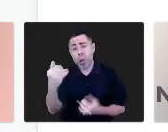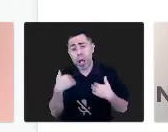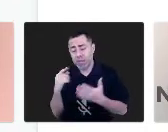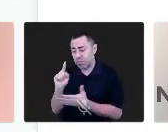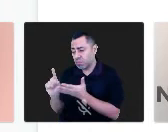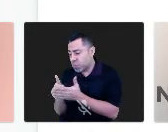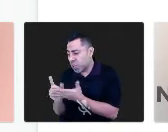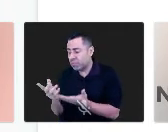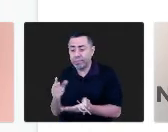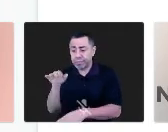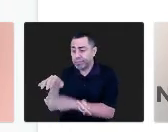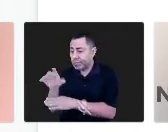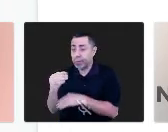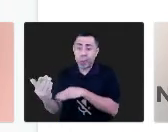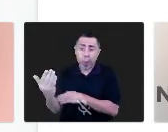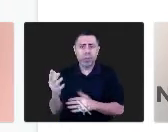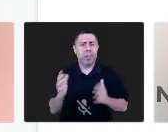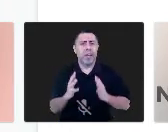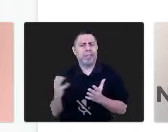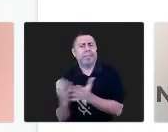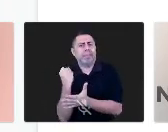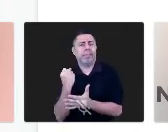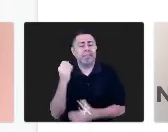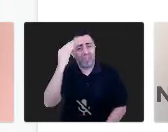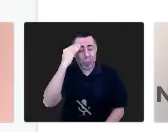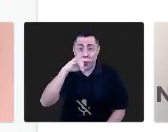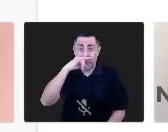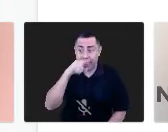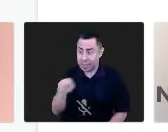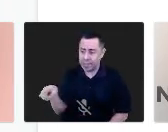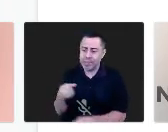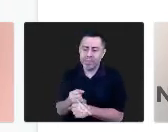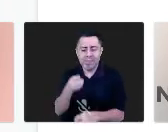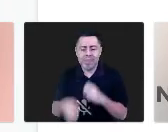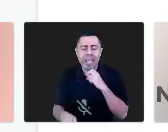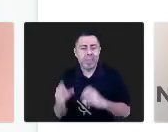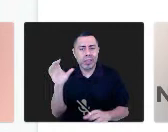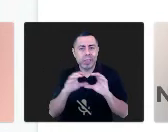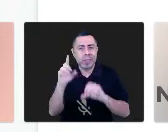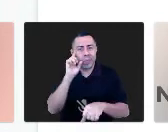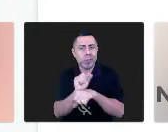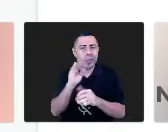um you know to kind of get out there um and make a schedule but yeah make the schedule work for you